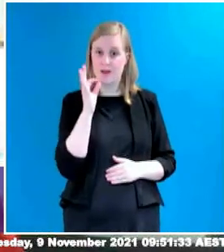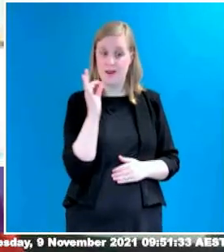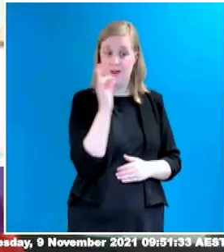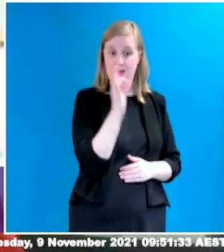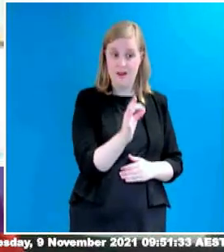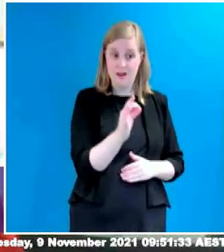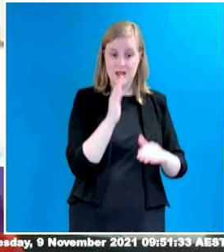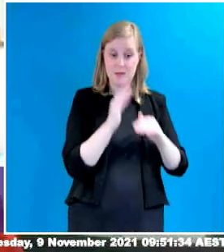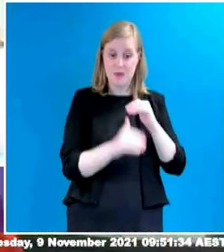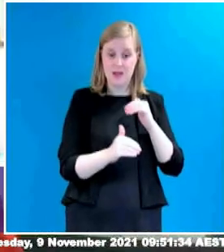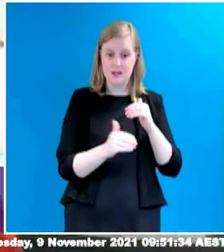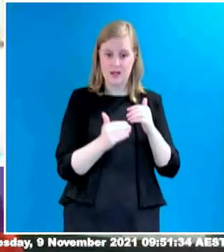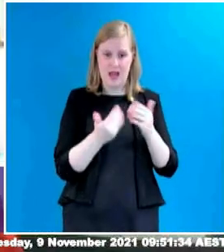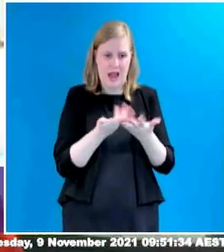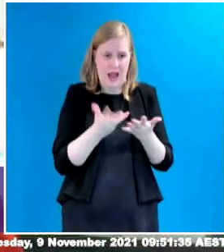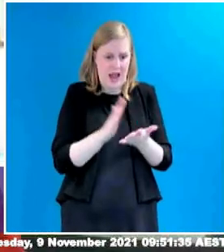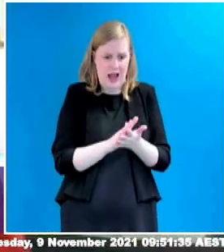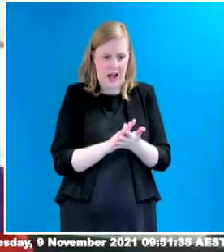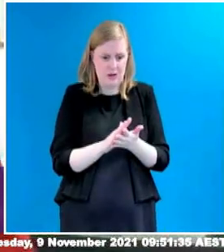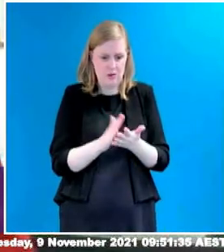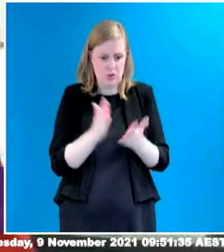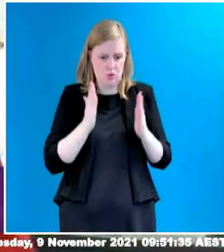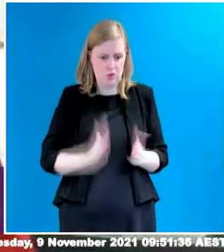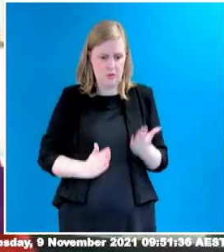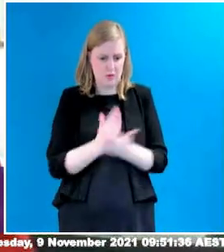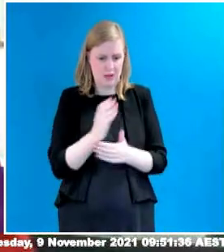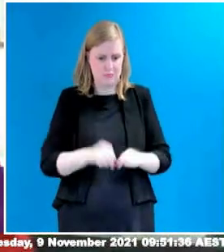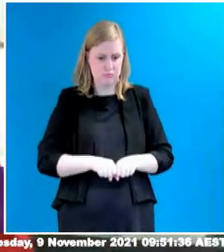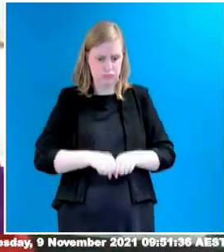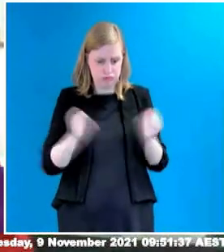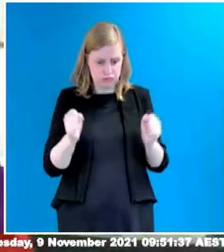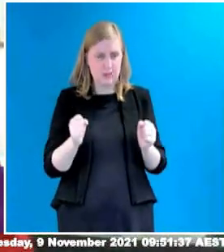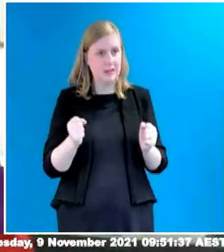for making complaints about human rights, for example in a discrimination